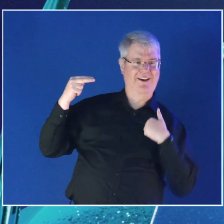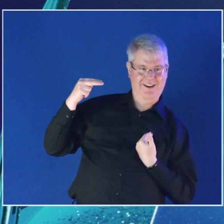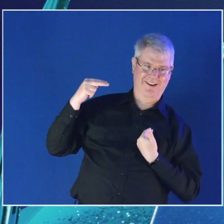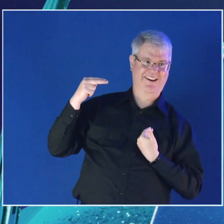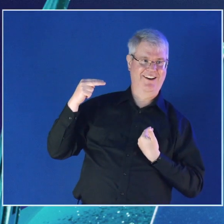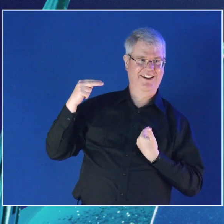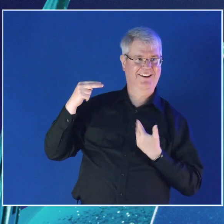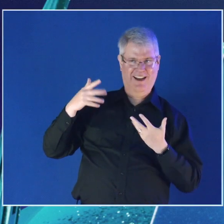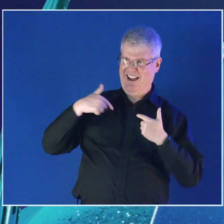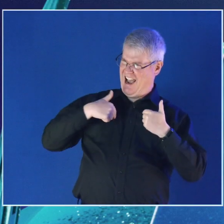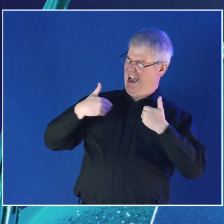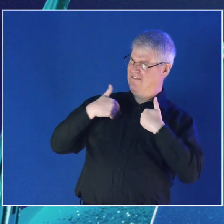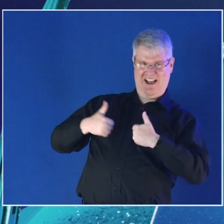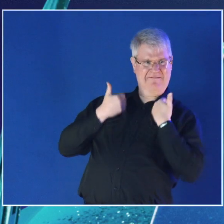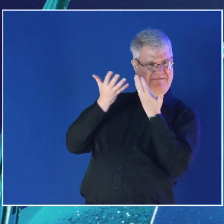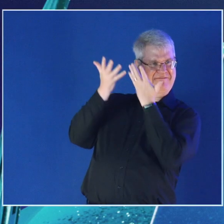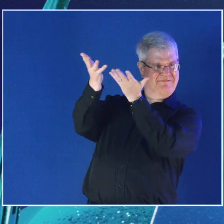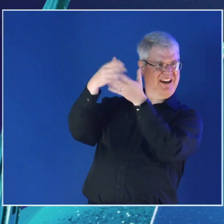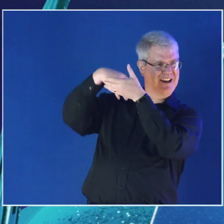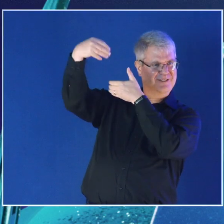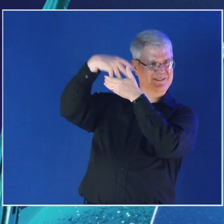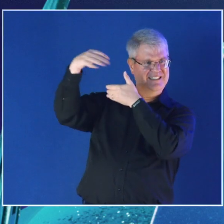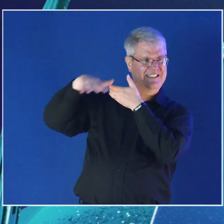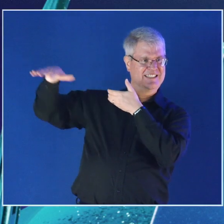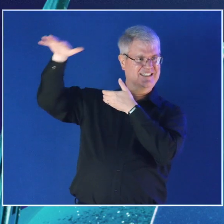and that's what the future is about.